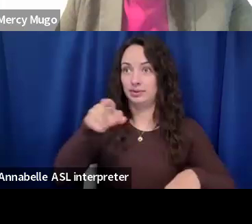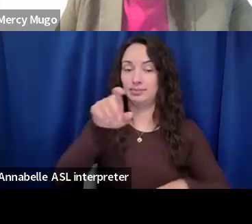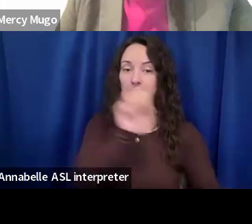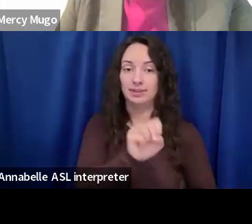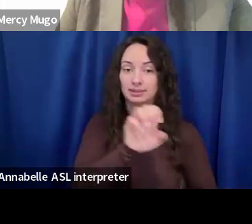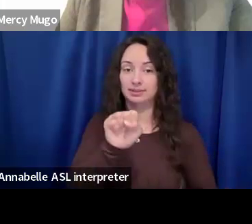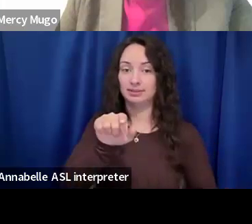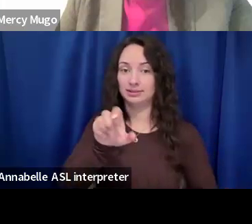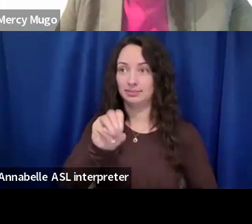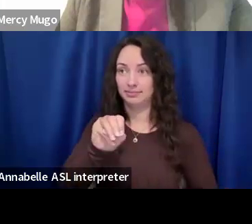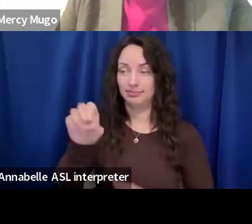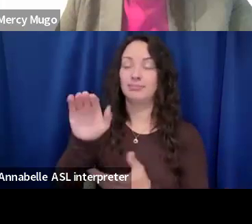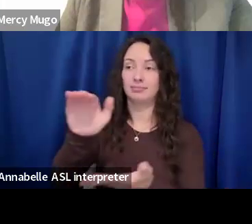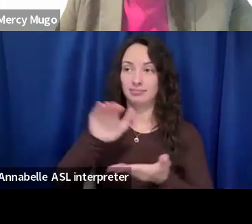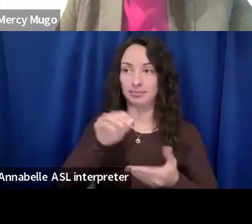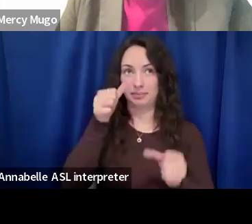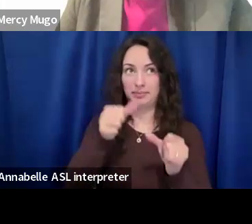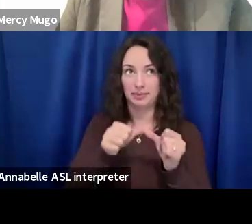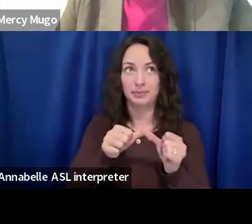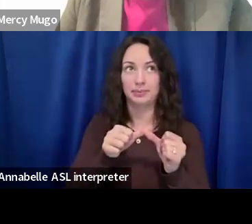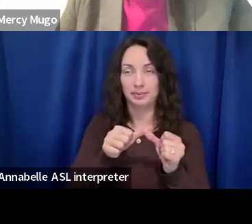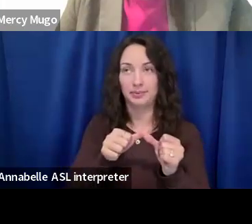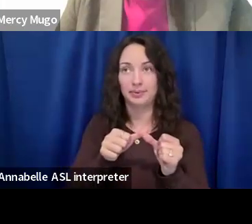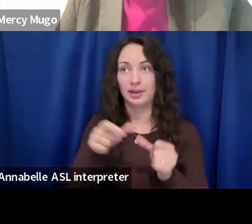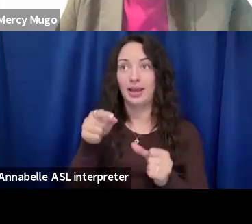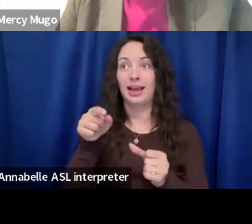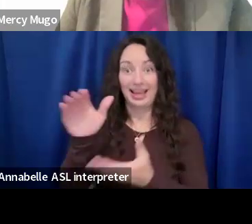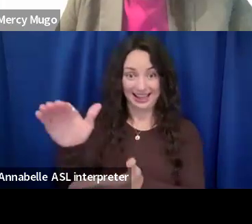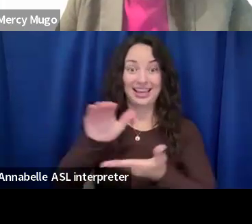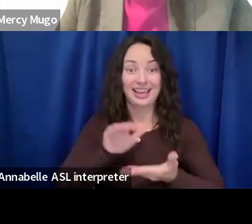some of the PI were not in the institution anymore